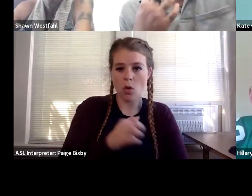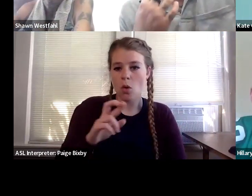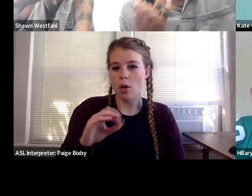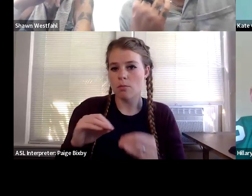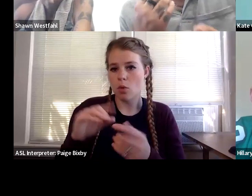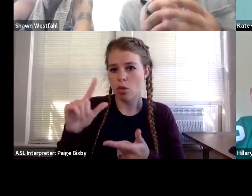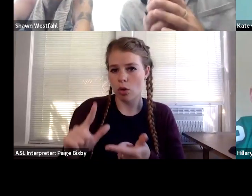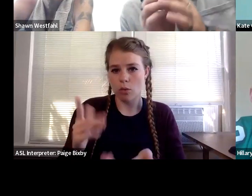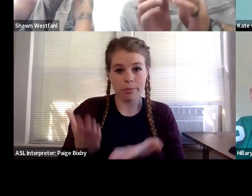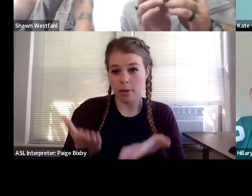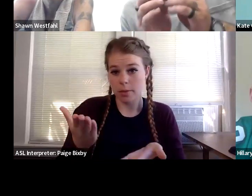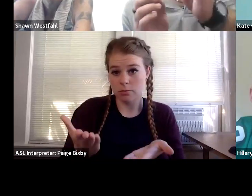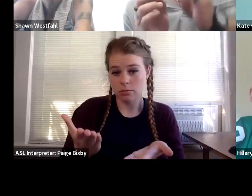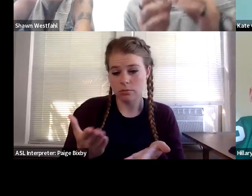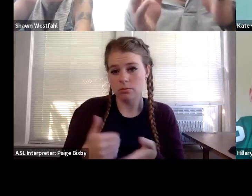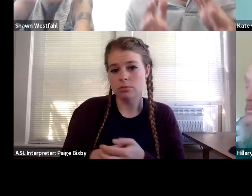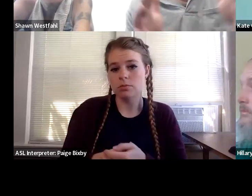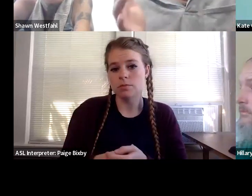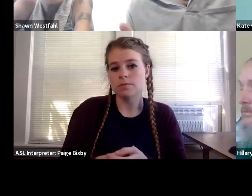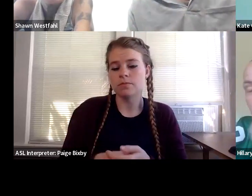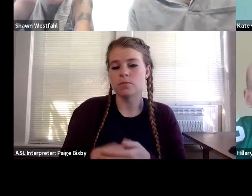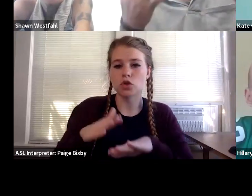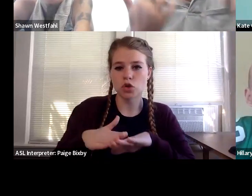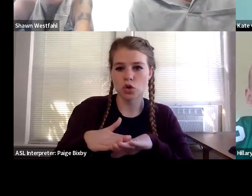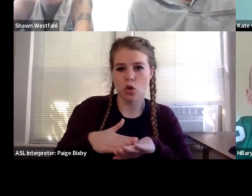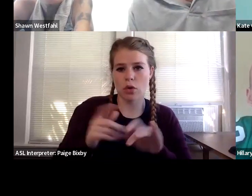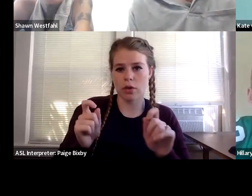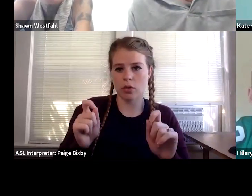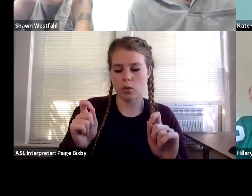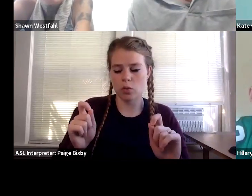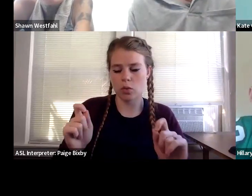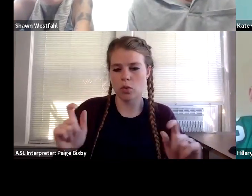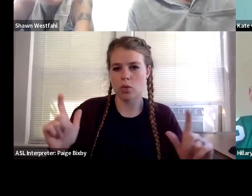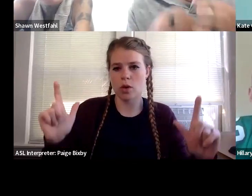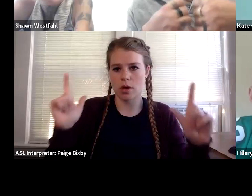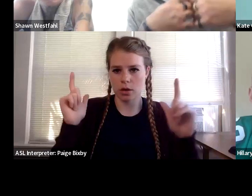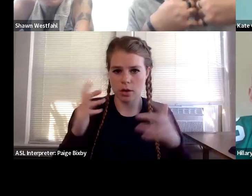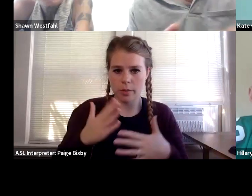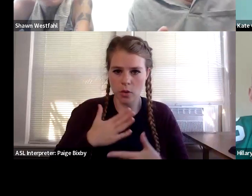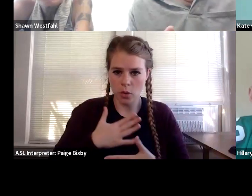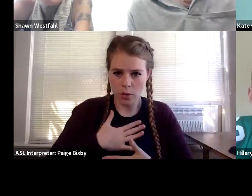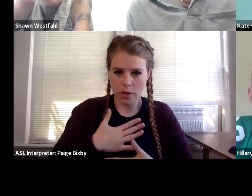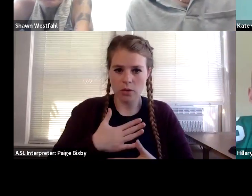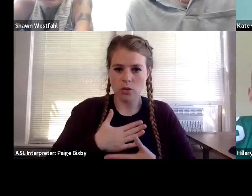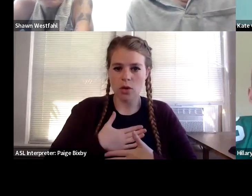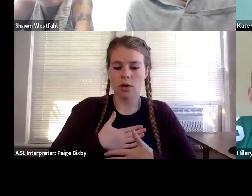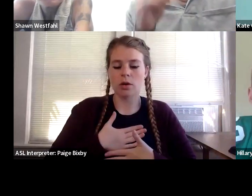So we're kind gradually waking them up, getting their respiratories right back to normal,